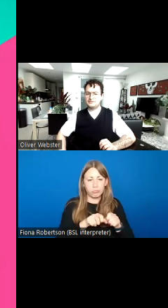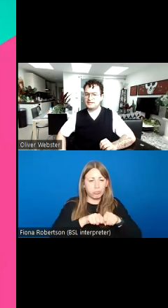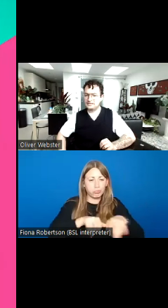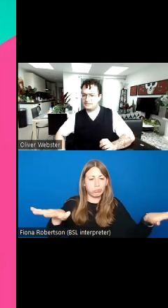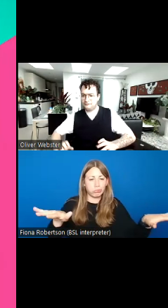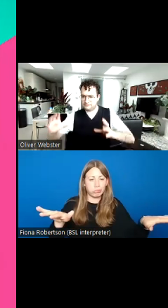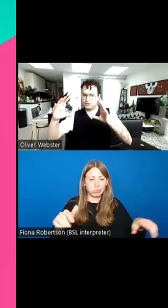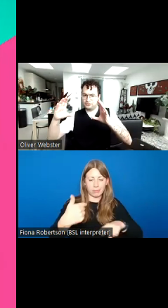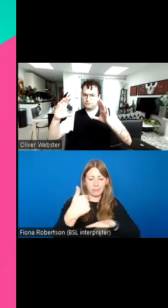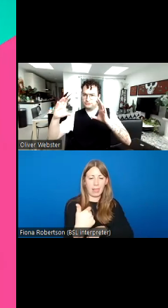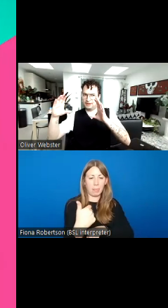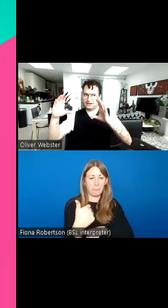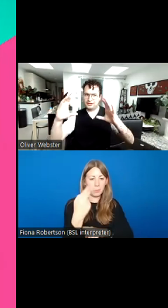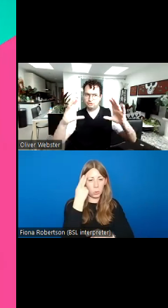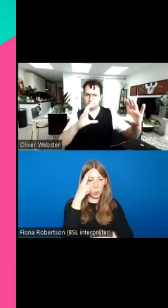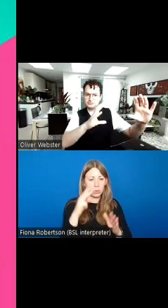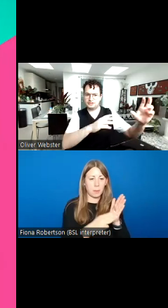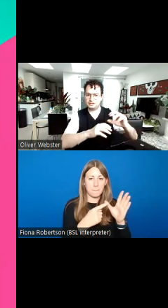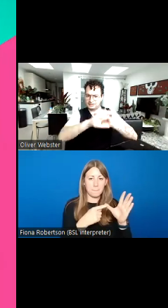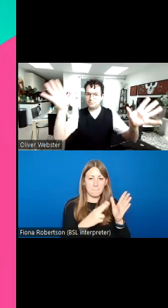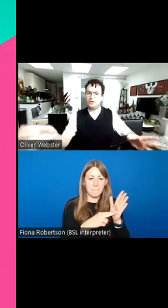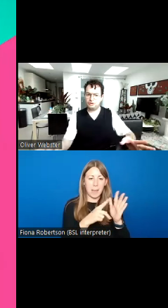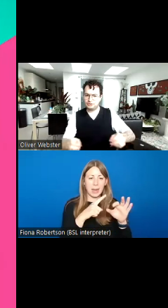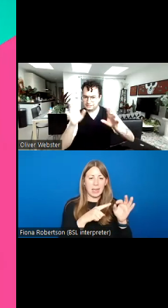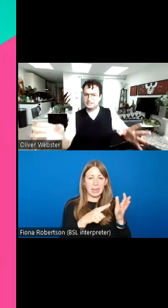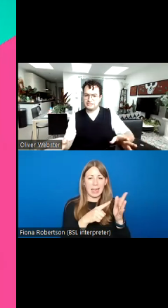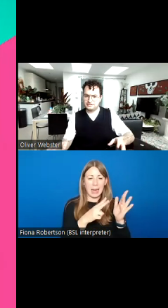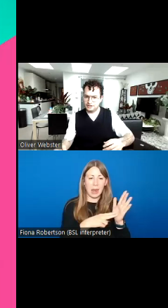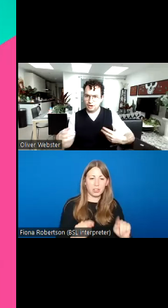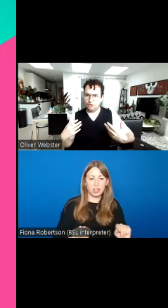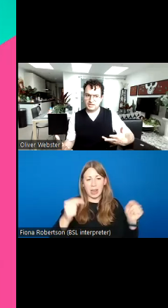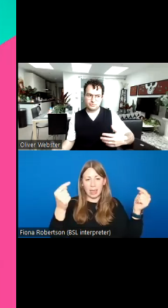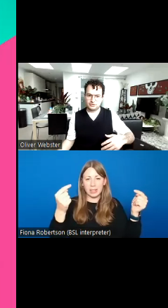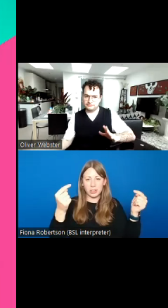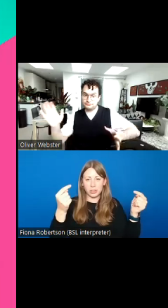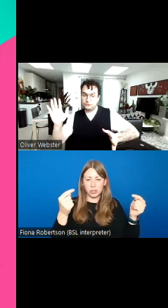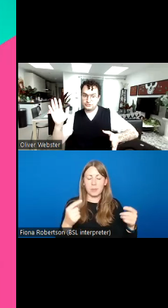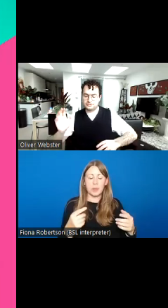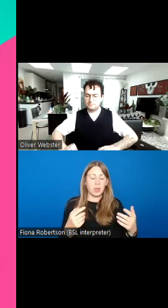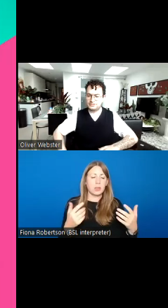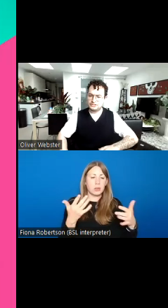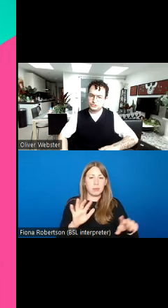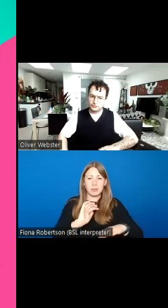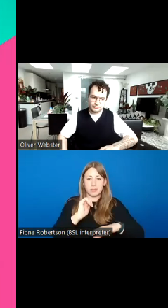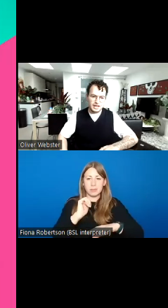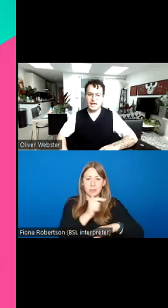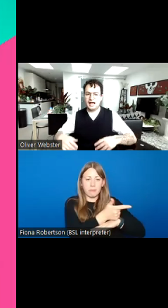Basically, you have a video panning across a tableau, a scene of people frozen in position.